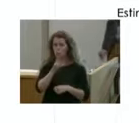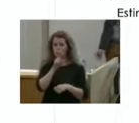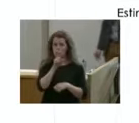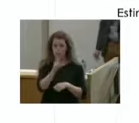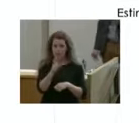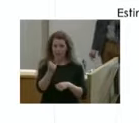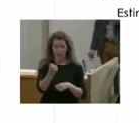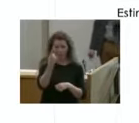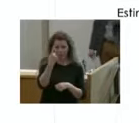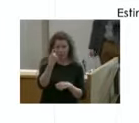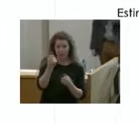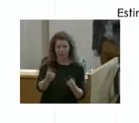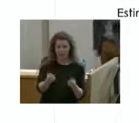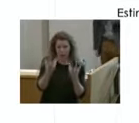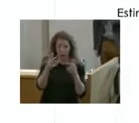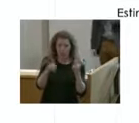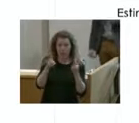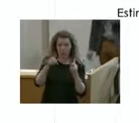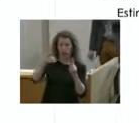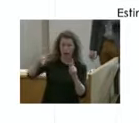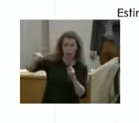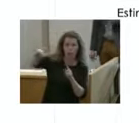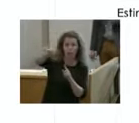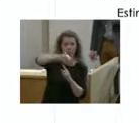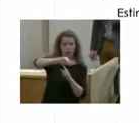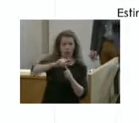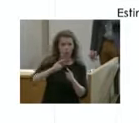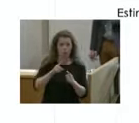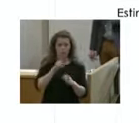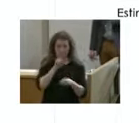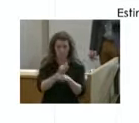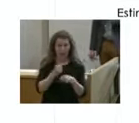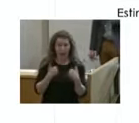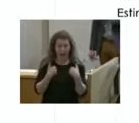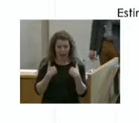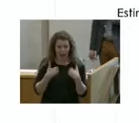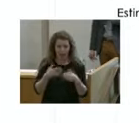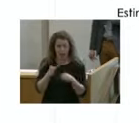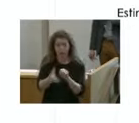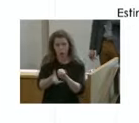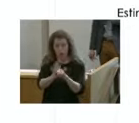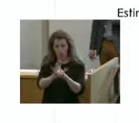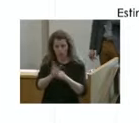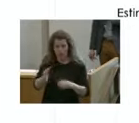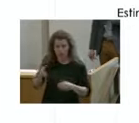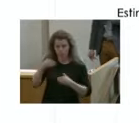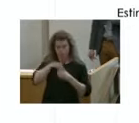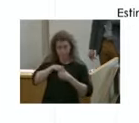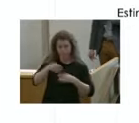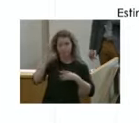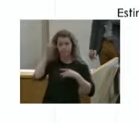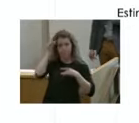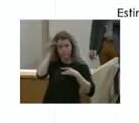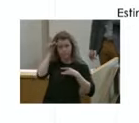we, we have to be able to do surveillance testing. We have to be able to test everyone who's symptomatic and we have to be able to test a lot of people who